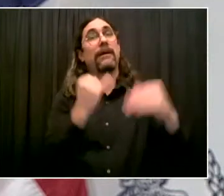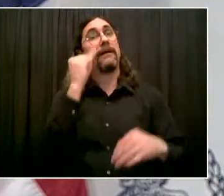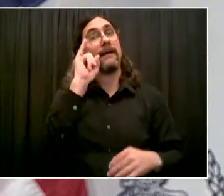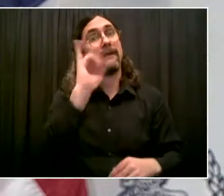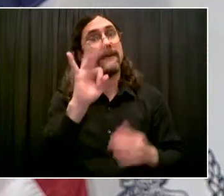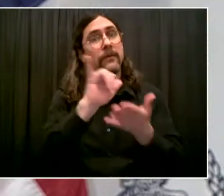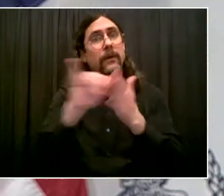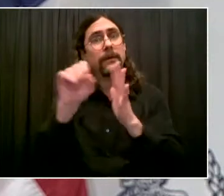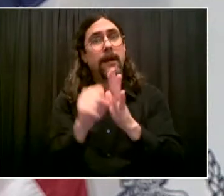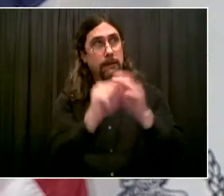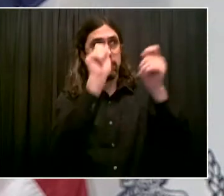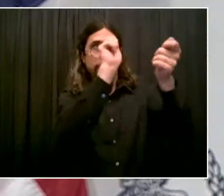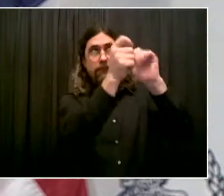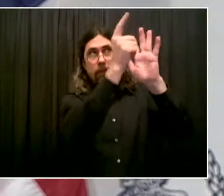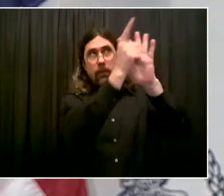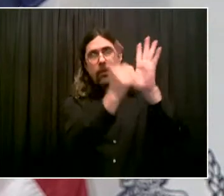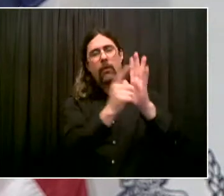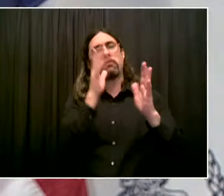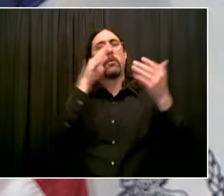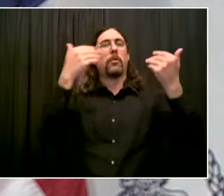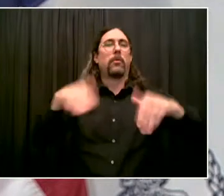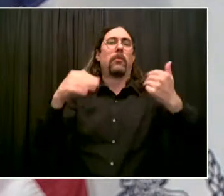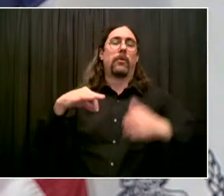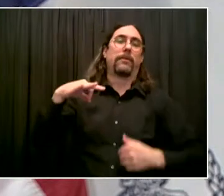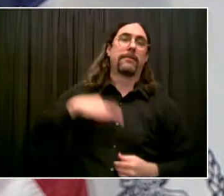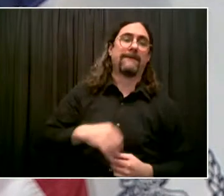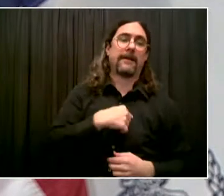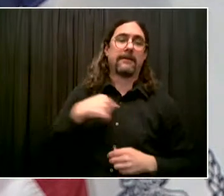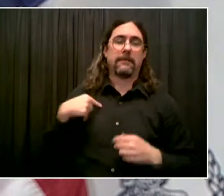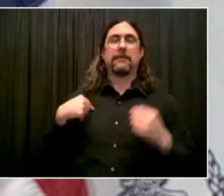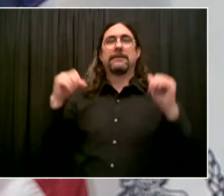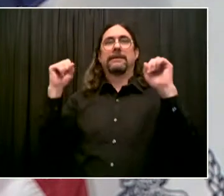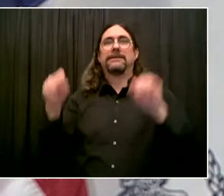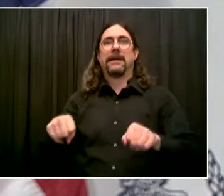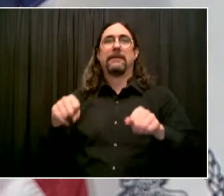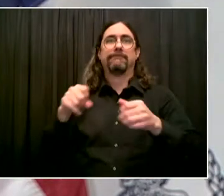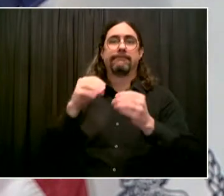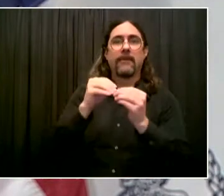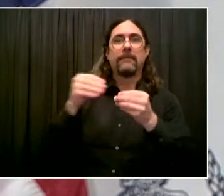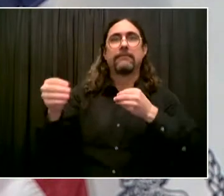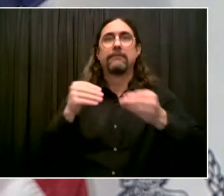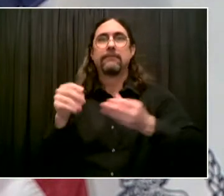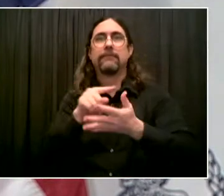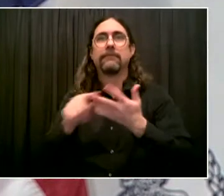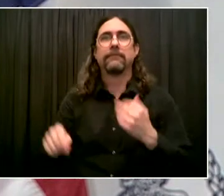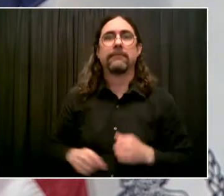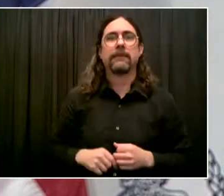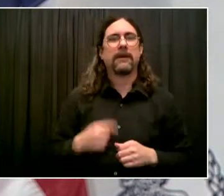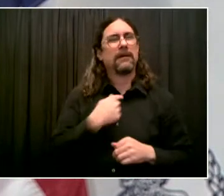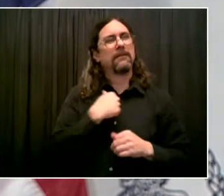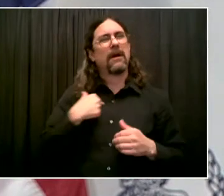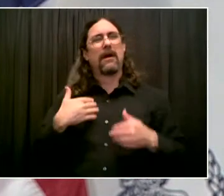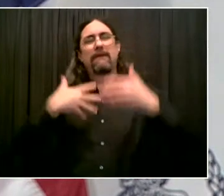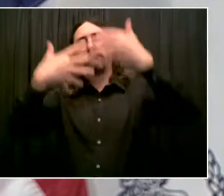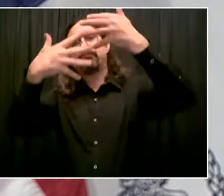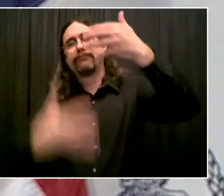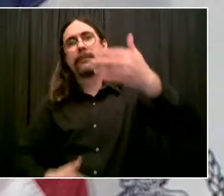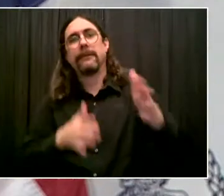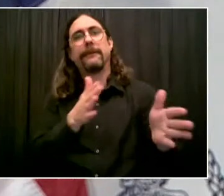LEGISLATURE GOING FORWWARD. BUT THE BOTTOM LI NE IS BETWEEN THE SEVEN YEARS OF REFORMS THAT HAVE BEEN MADE